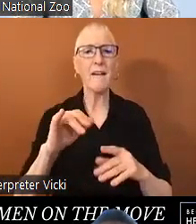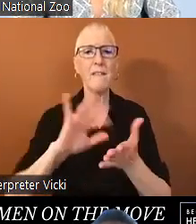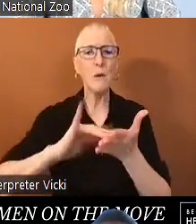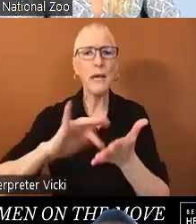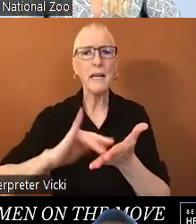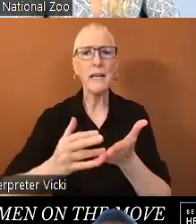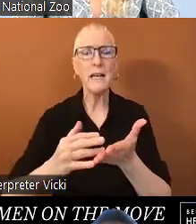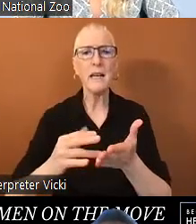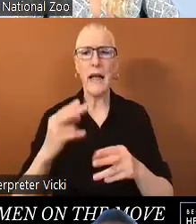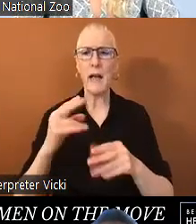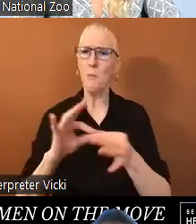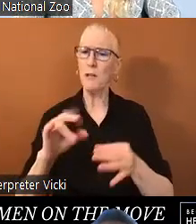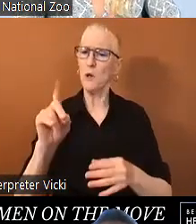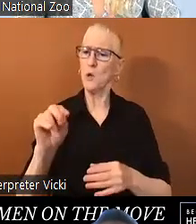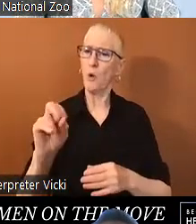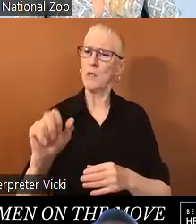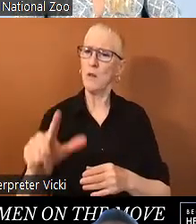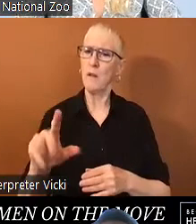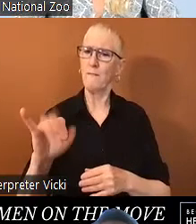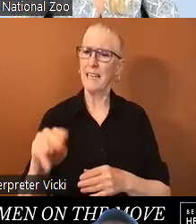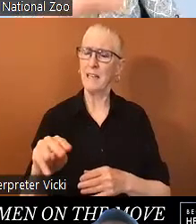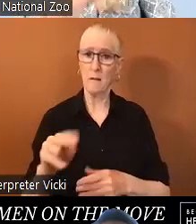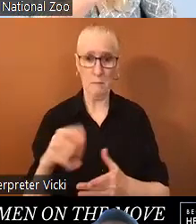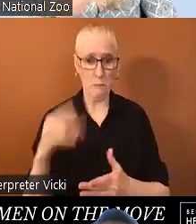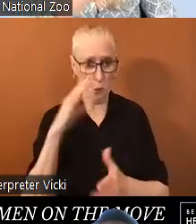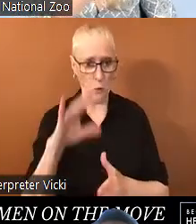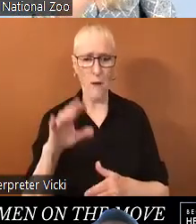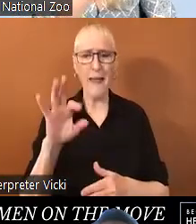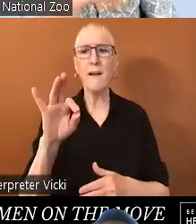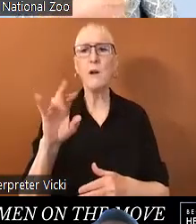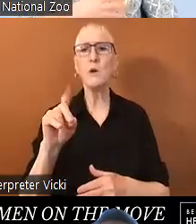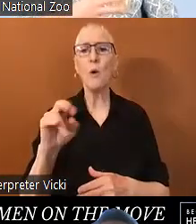dorsal fin, so for everybody that might not know that's the fin that's on their back, right?